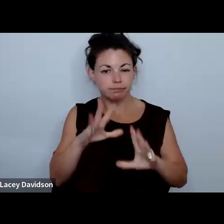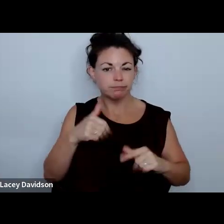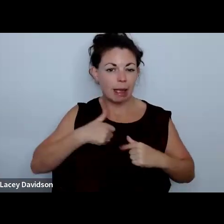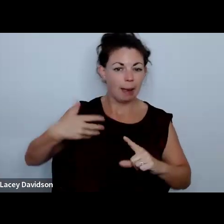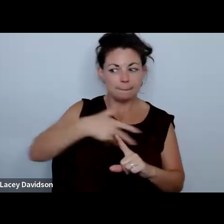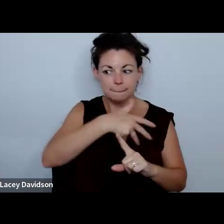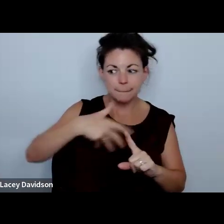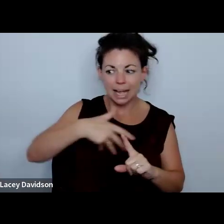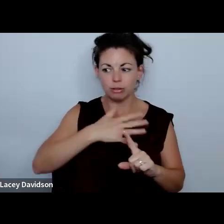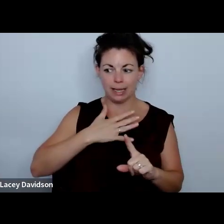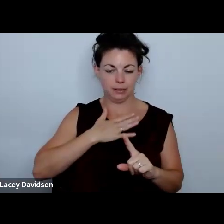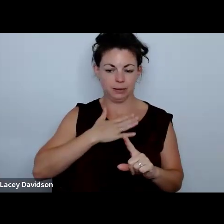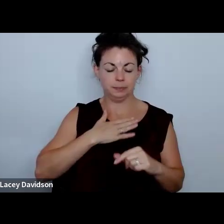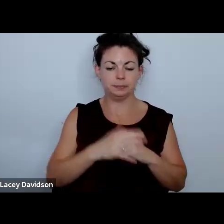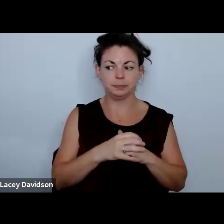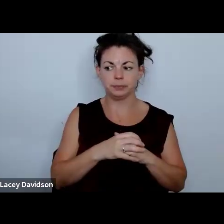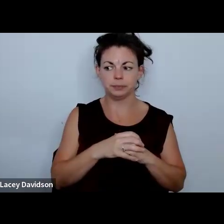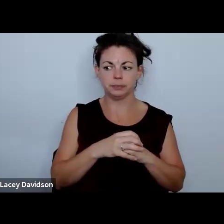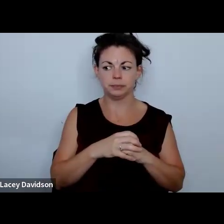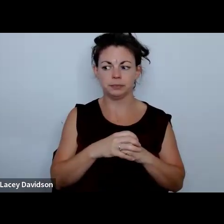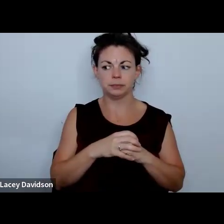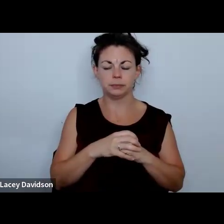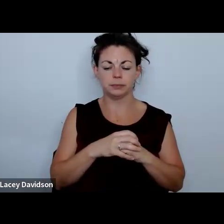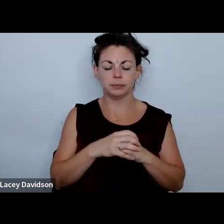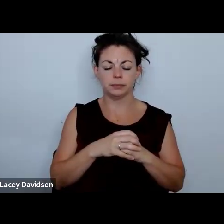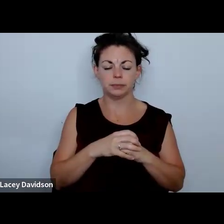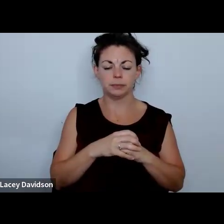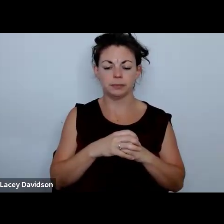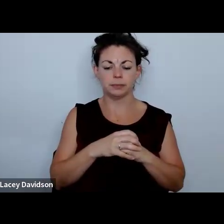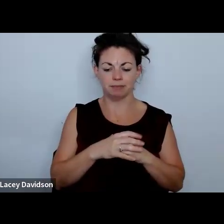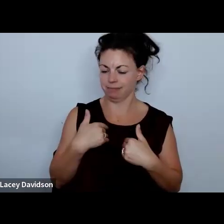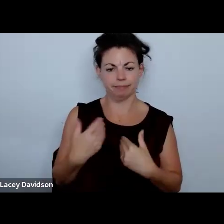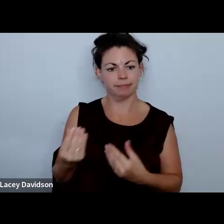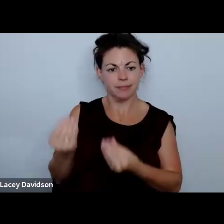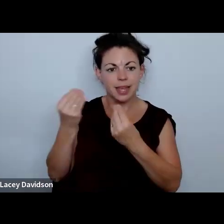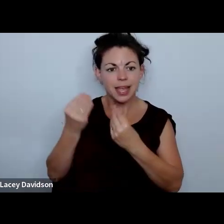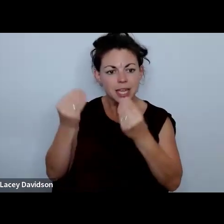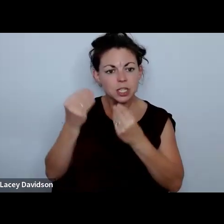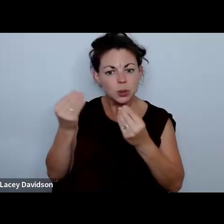and my big ambition when I left school was never to go back to anything like that again.